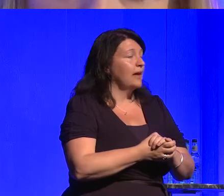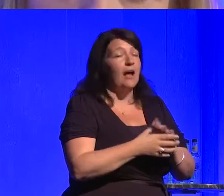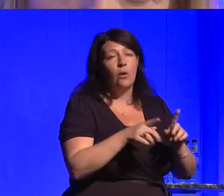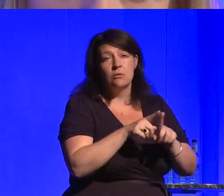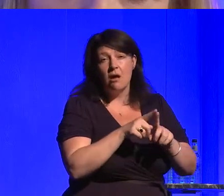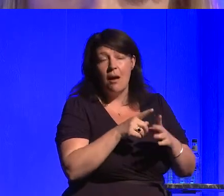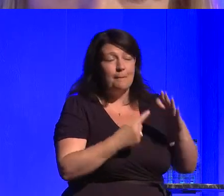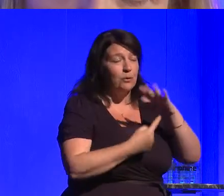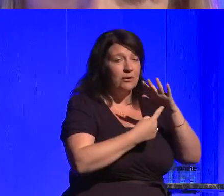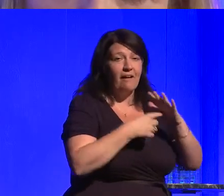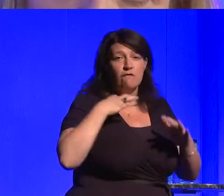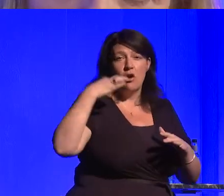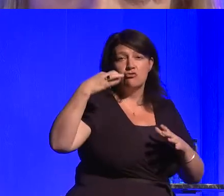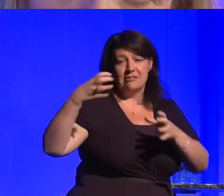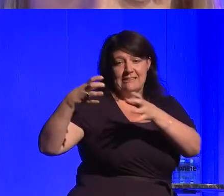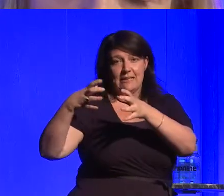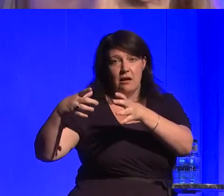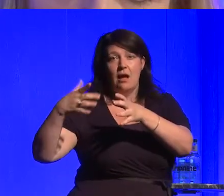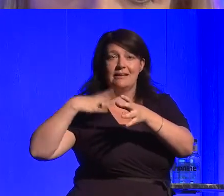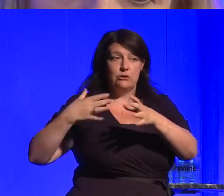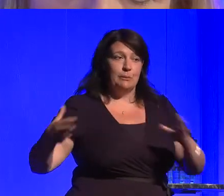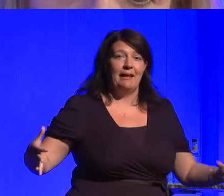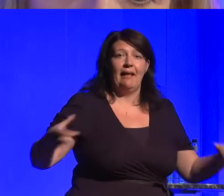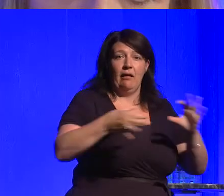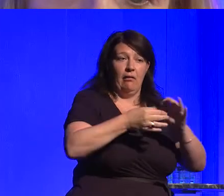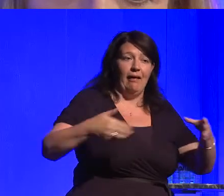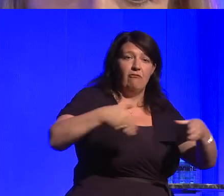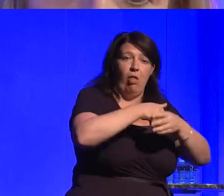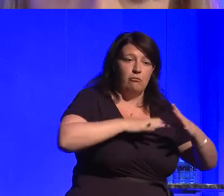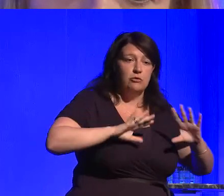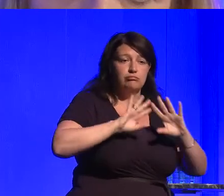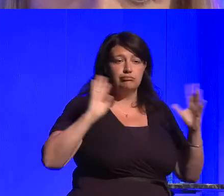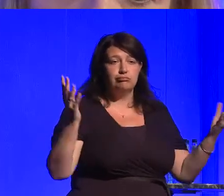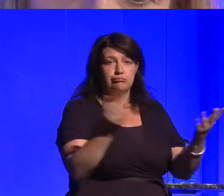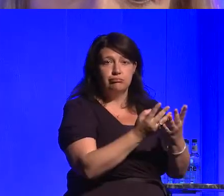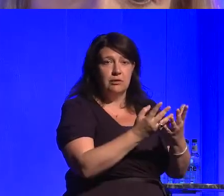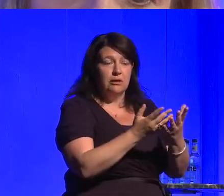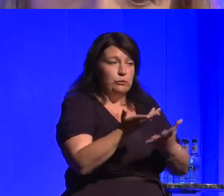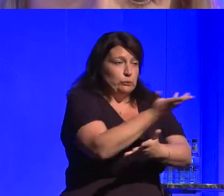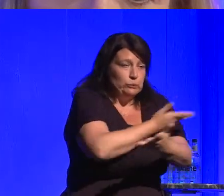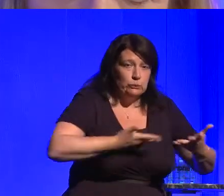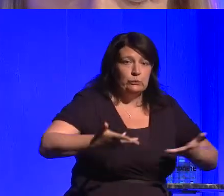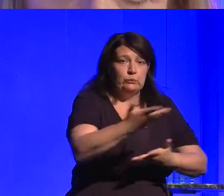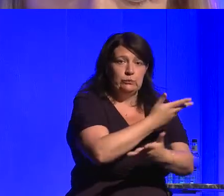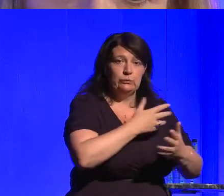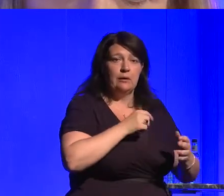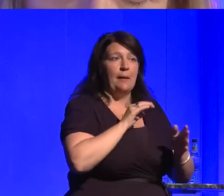Although we are very poor at doing that, a lot of that expertise and excellence is actually within that voluntary sector.